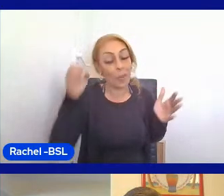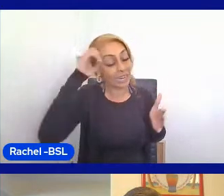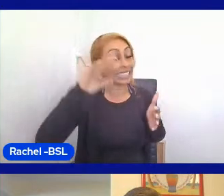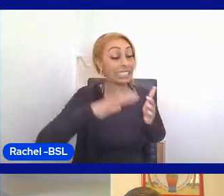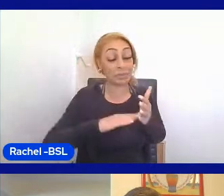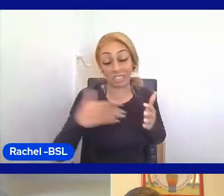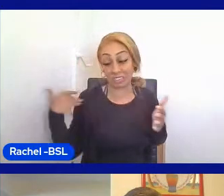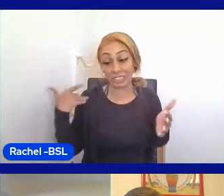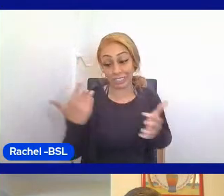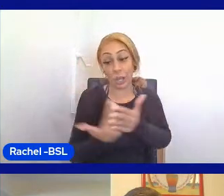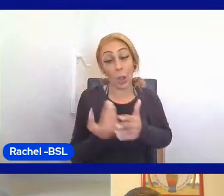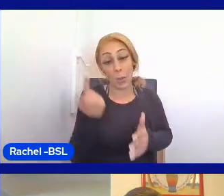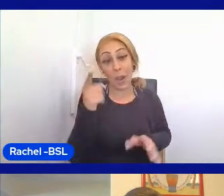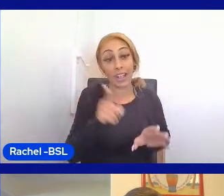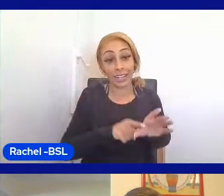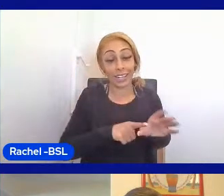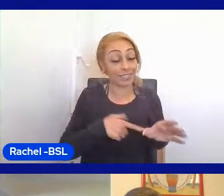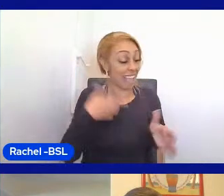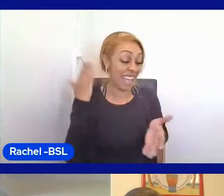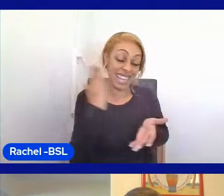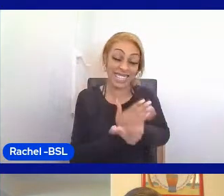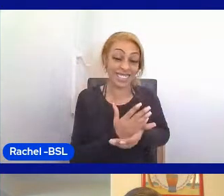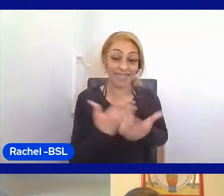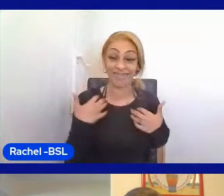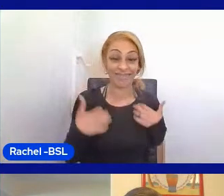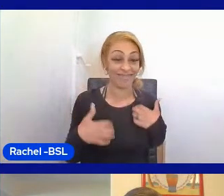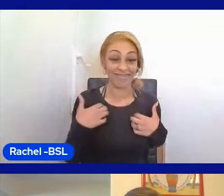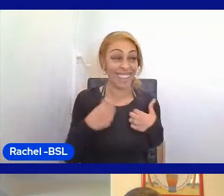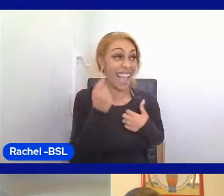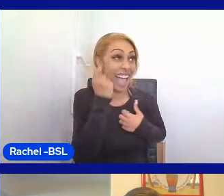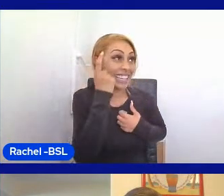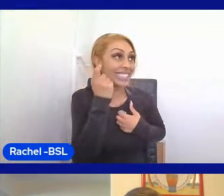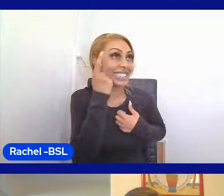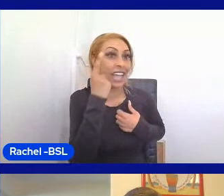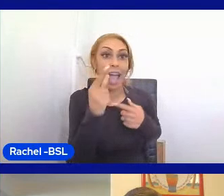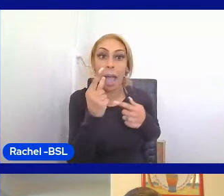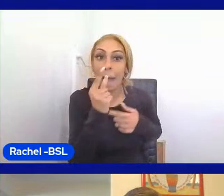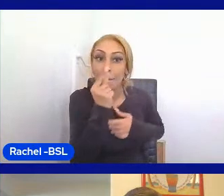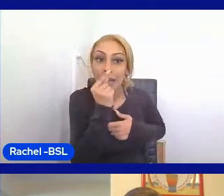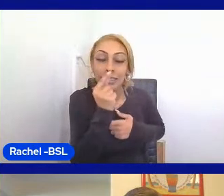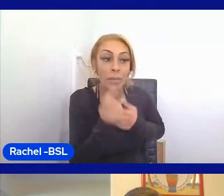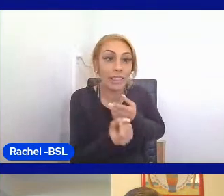So from that, it's really grew and through the experience we have had over the past year,